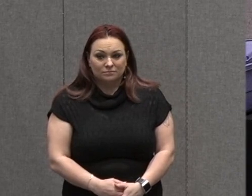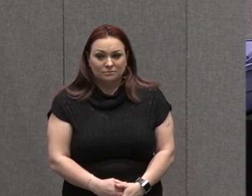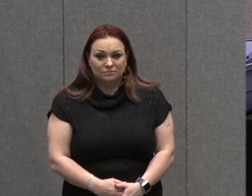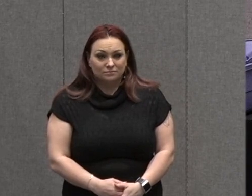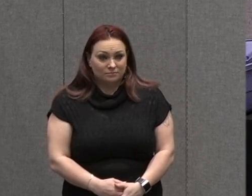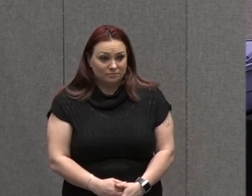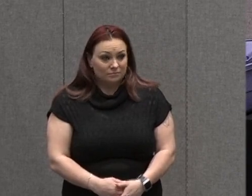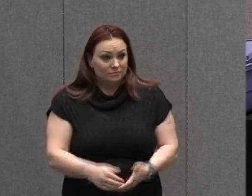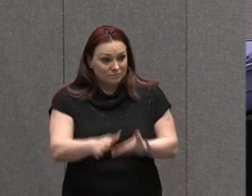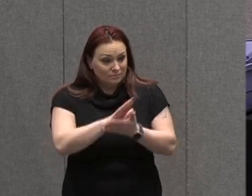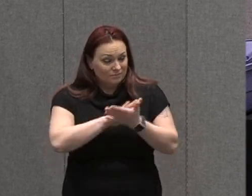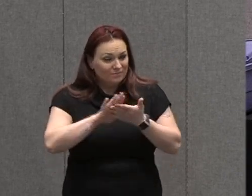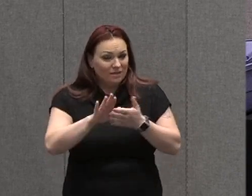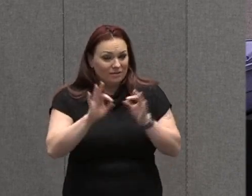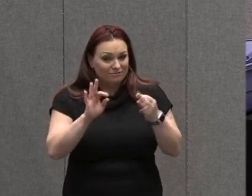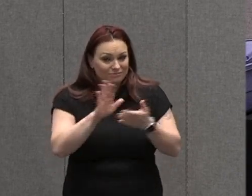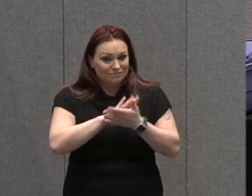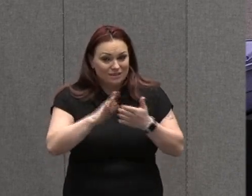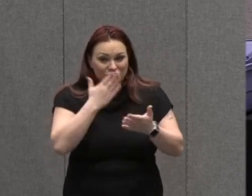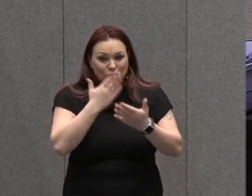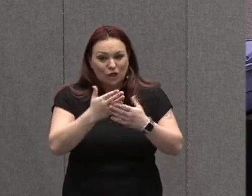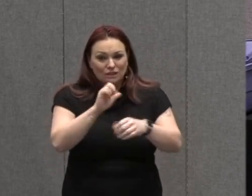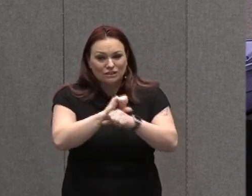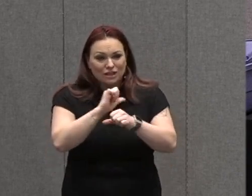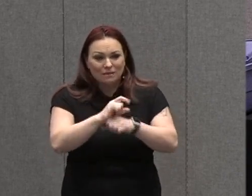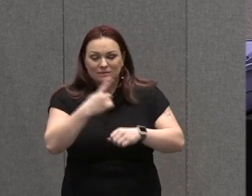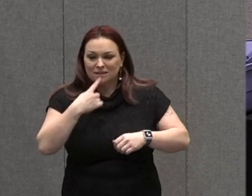Very nice! - Nice. Oh I love this song.